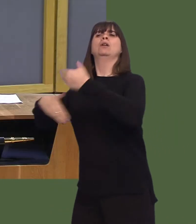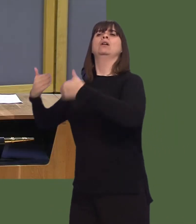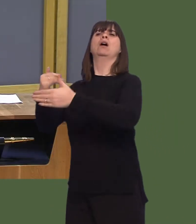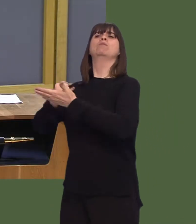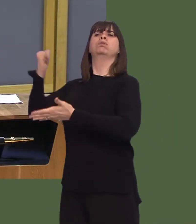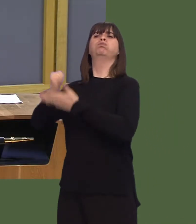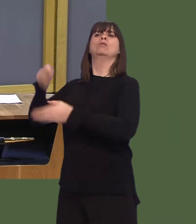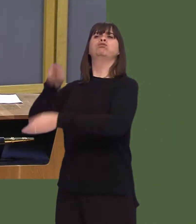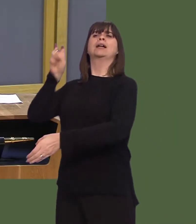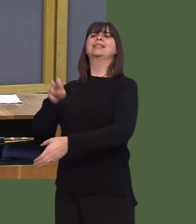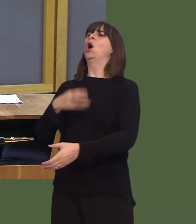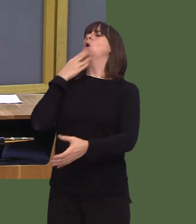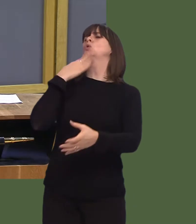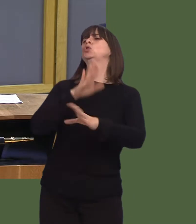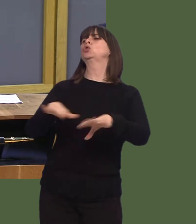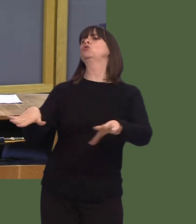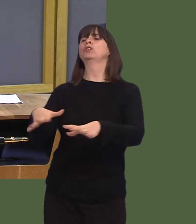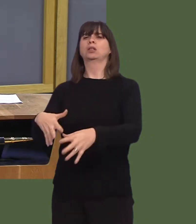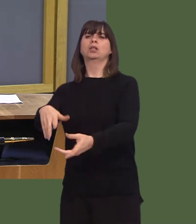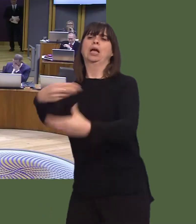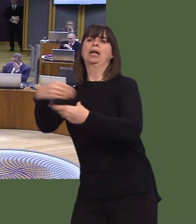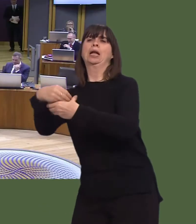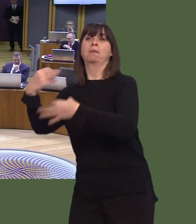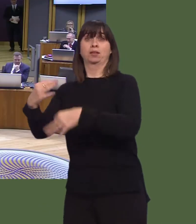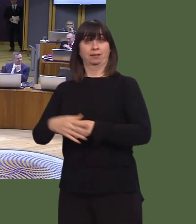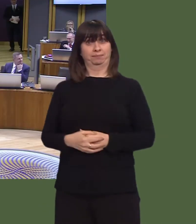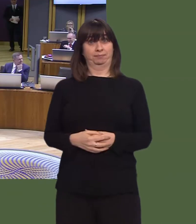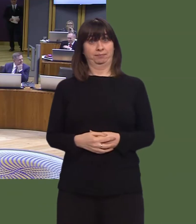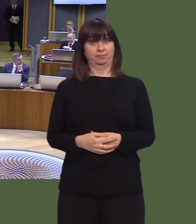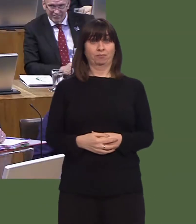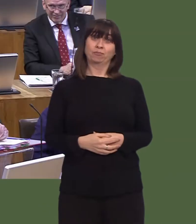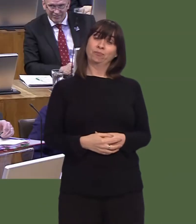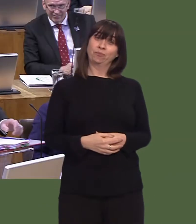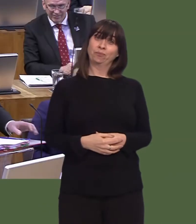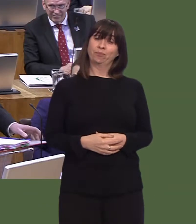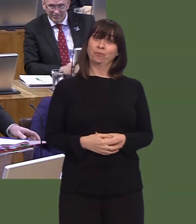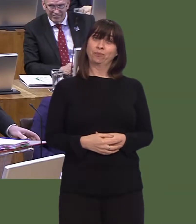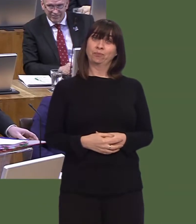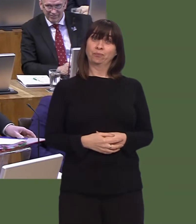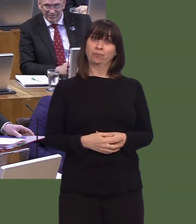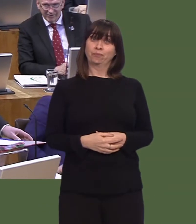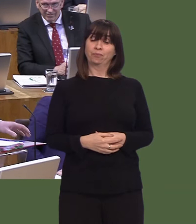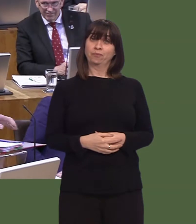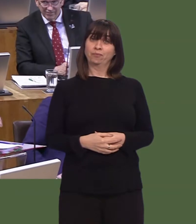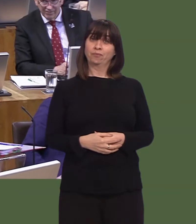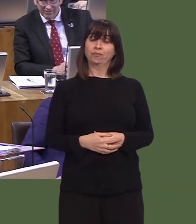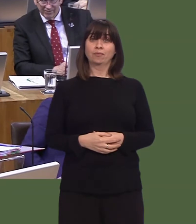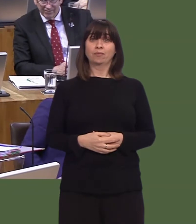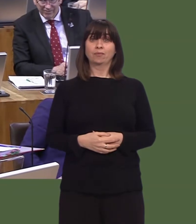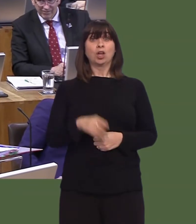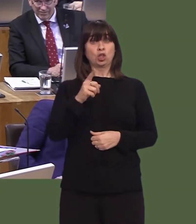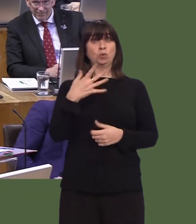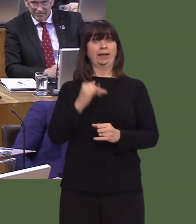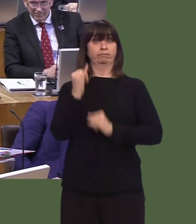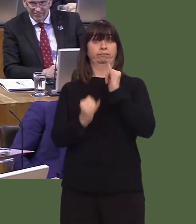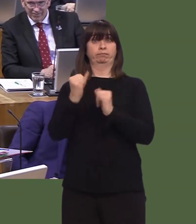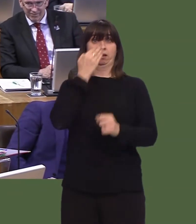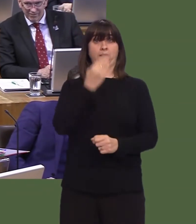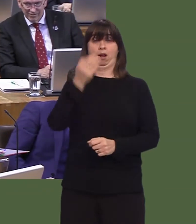Carwyn Jones AM: How does the leader of UKIP think that the parents of those children think